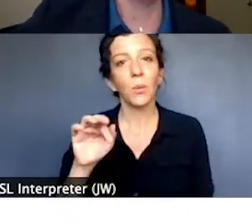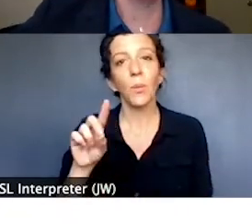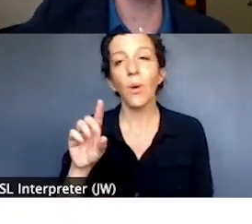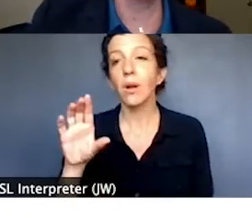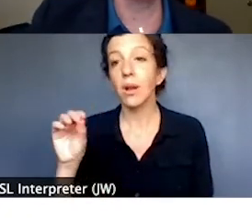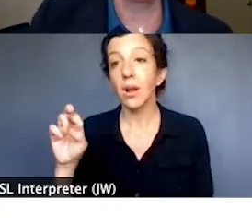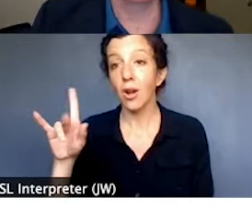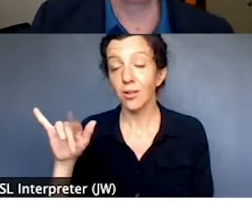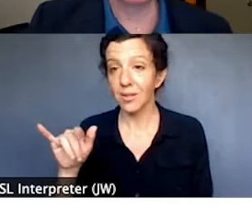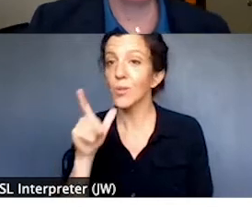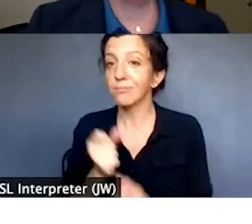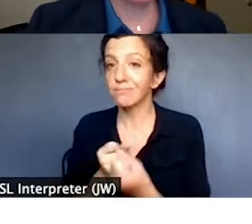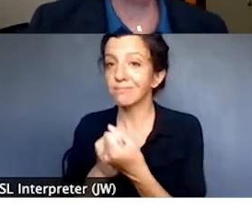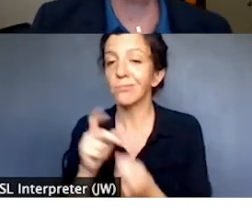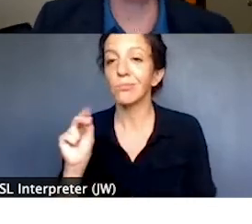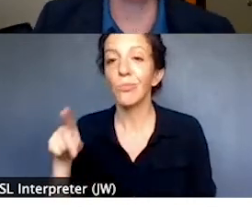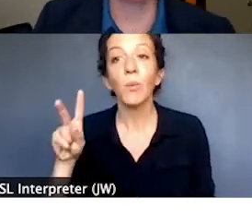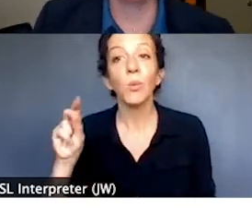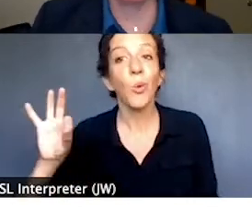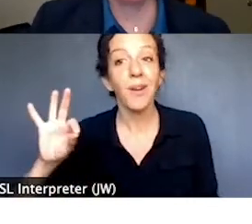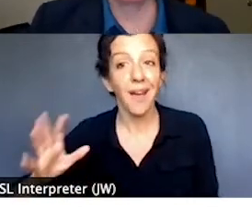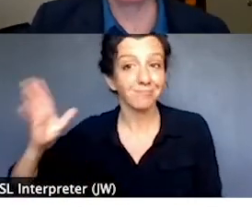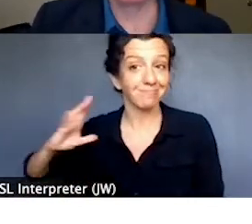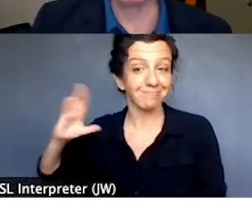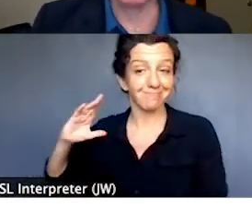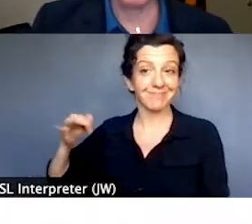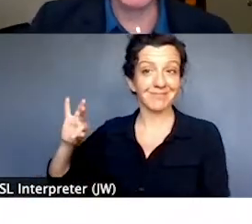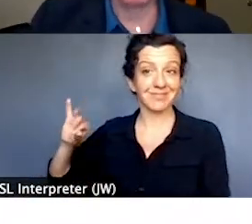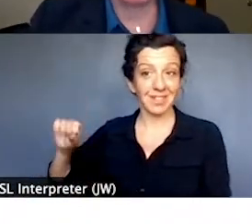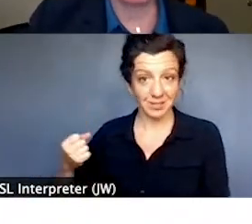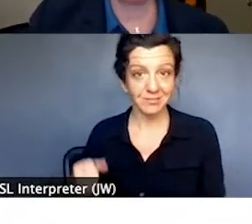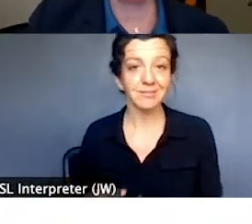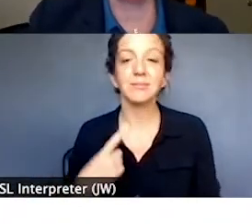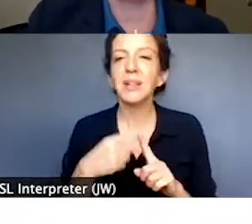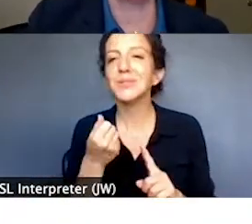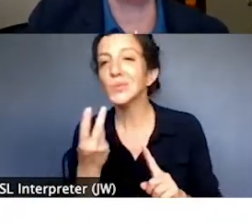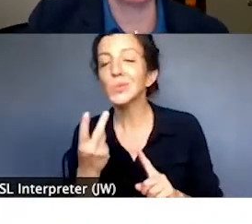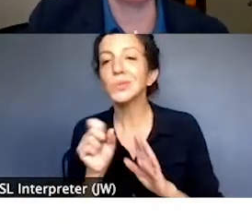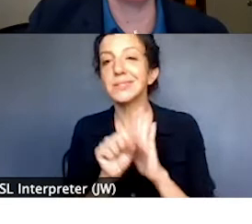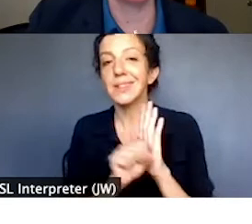And then the funding on this, we have -- as you can see, it's really lopsided, right?